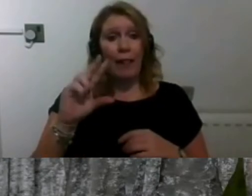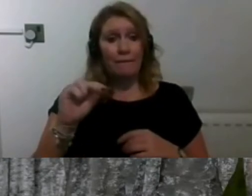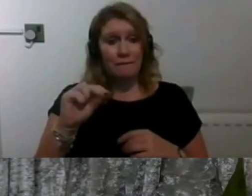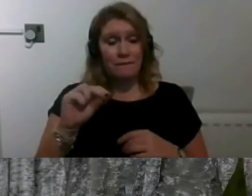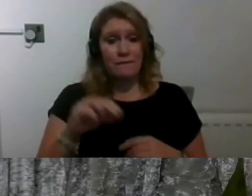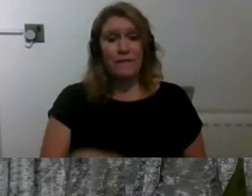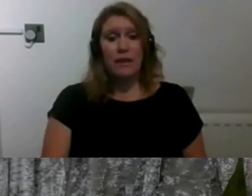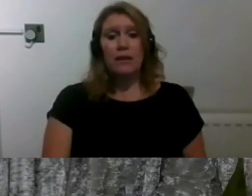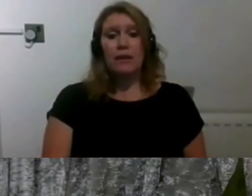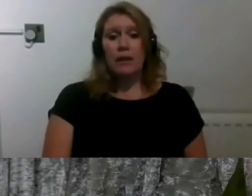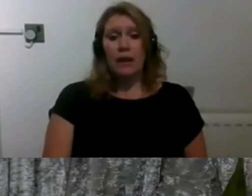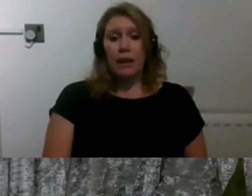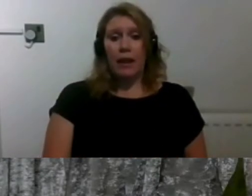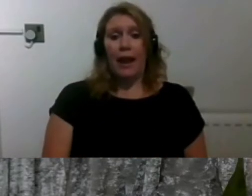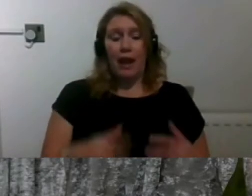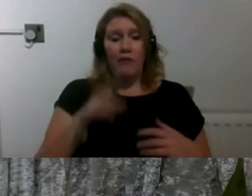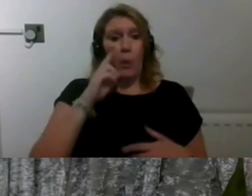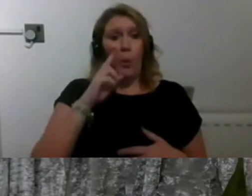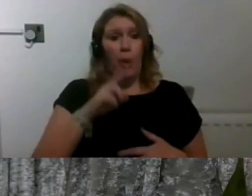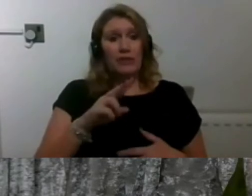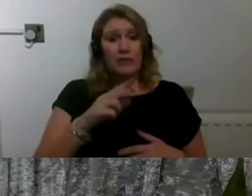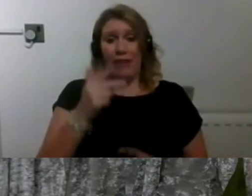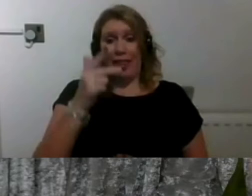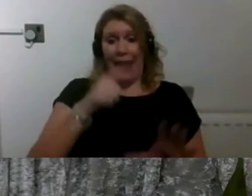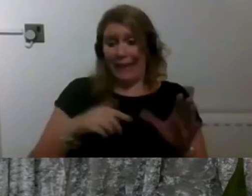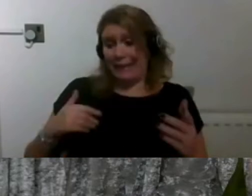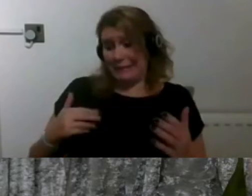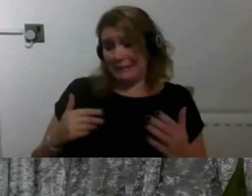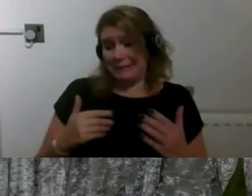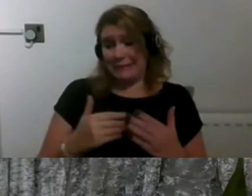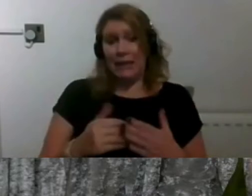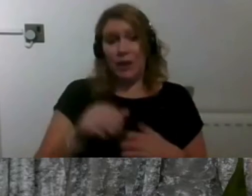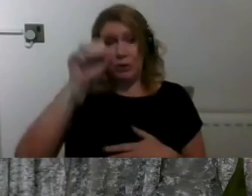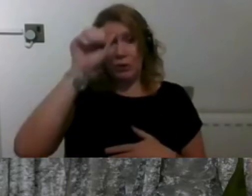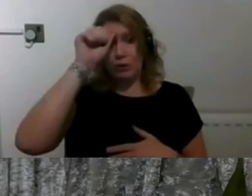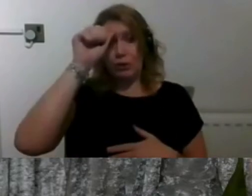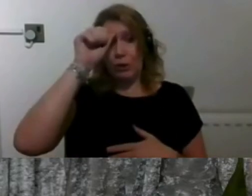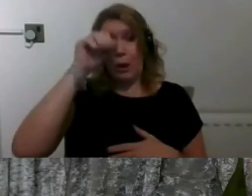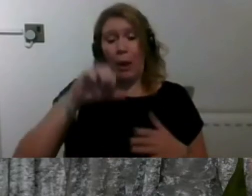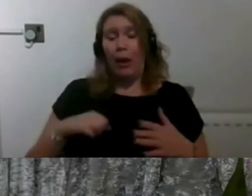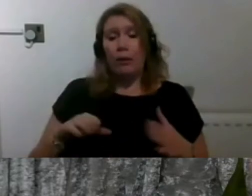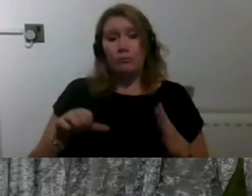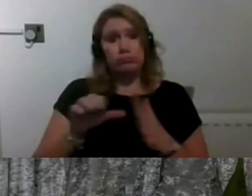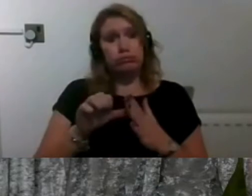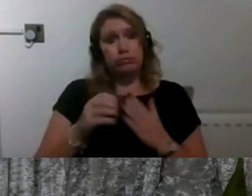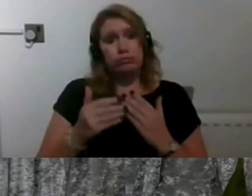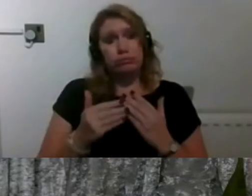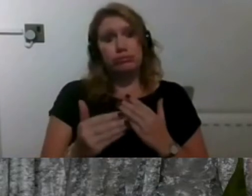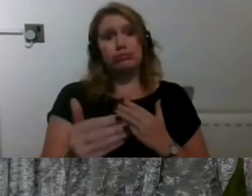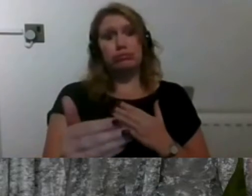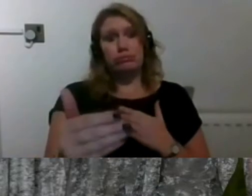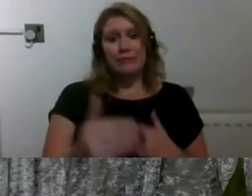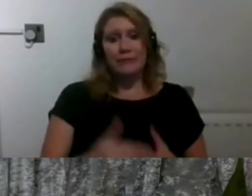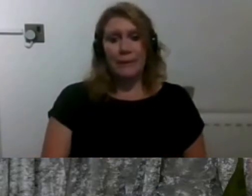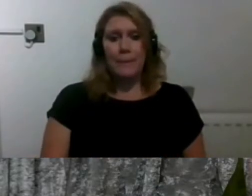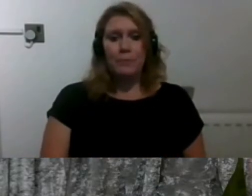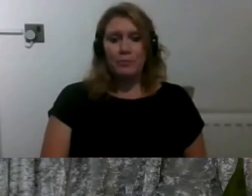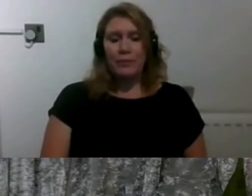he has got a another longer journey ahead. It's a real pleasure to have you here with us tonight Blake so introduce your poem.